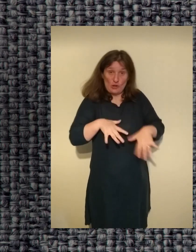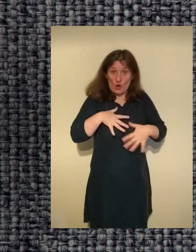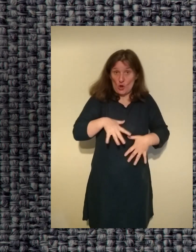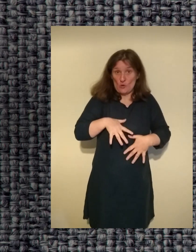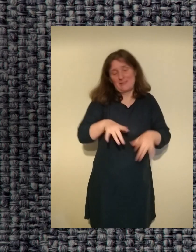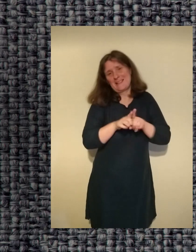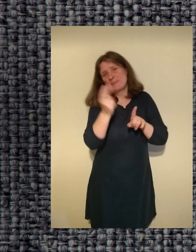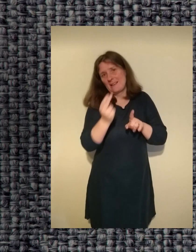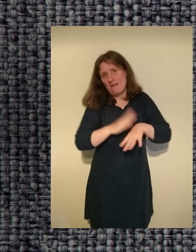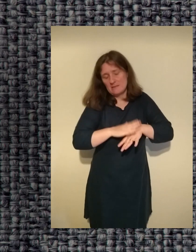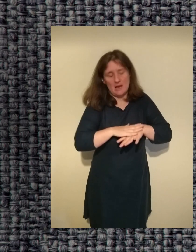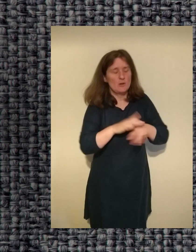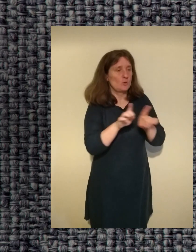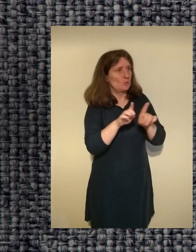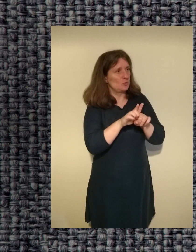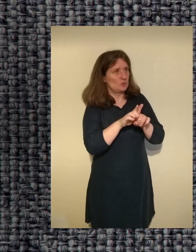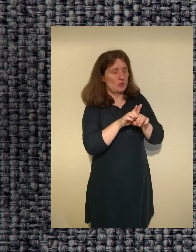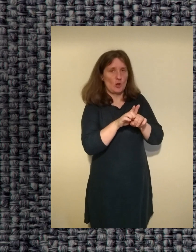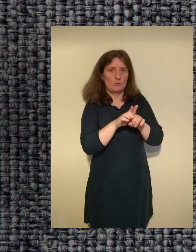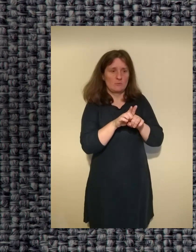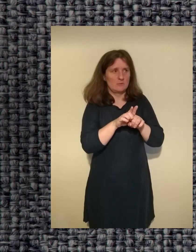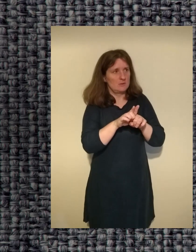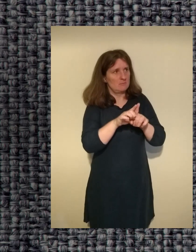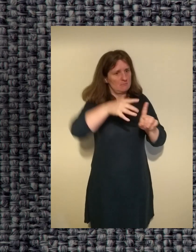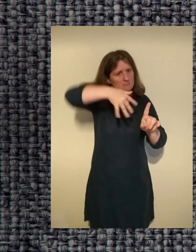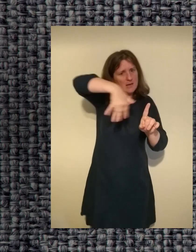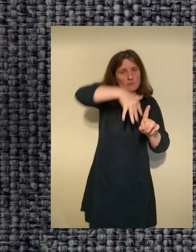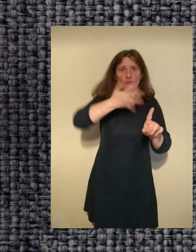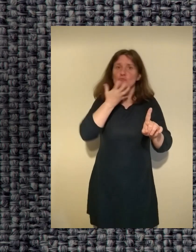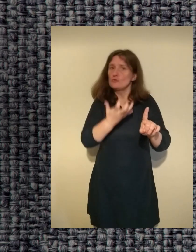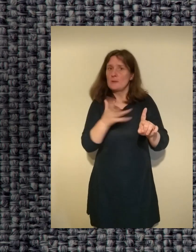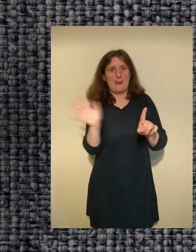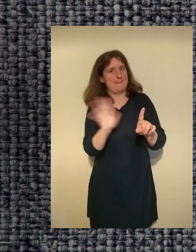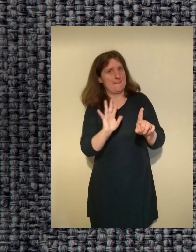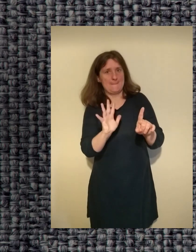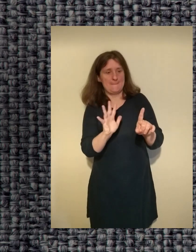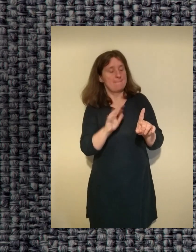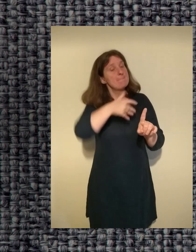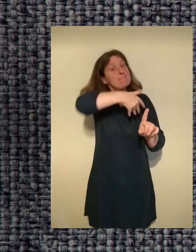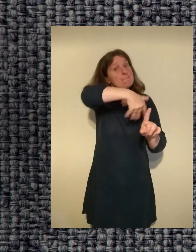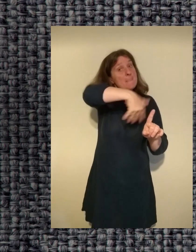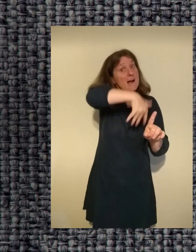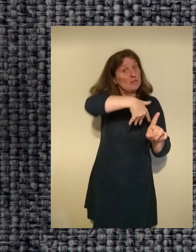the characters in the story wearing contemporary clothing and in European settings familiar